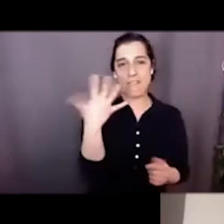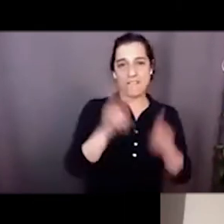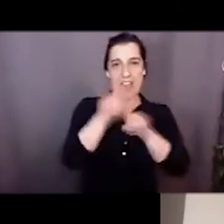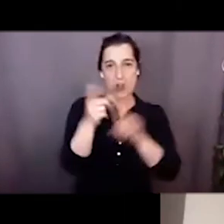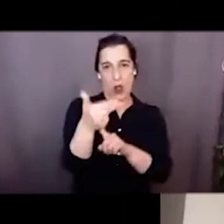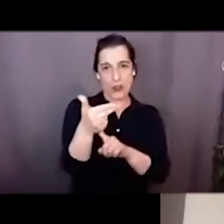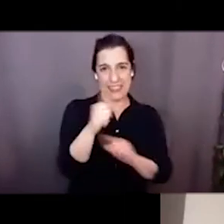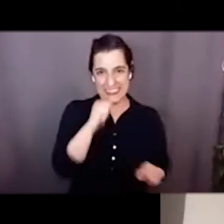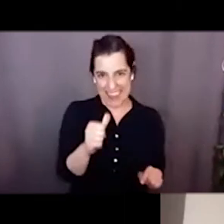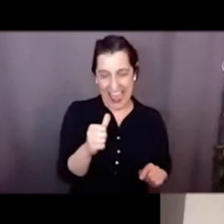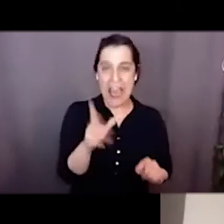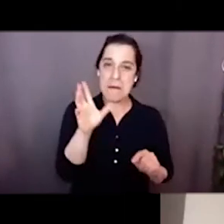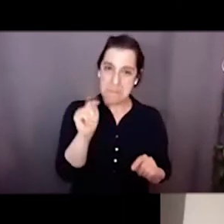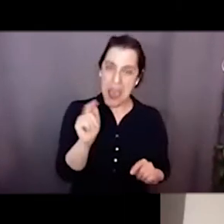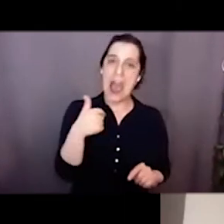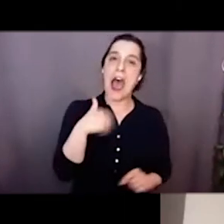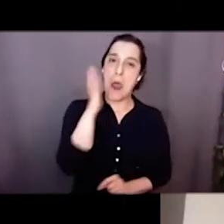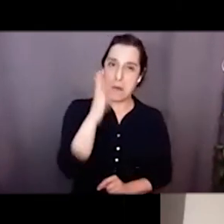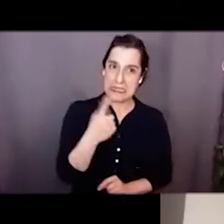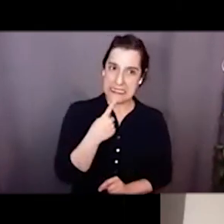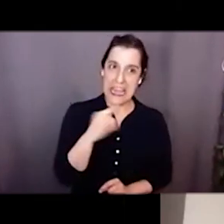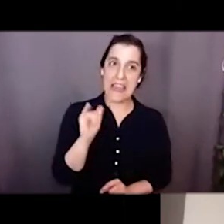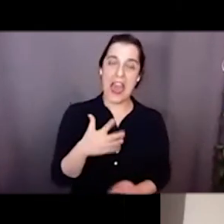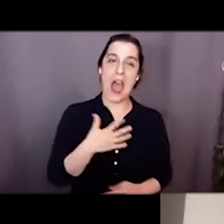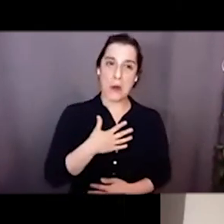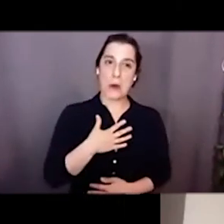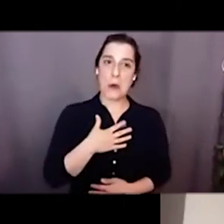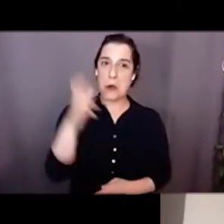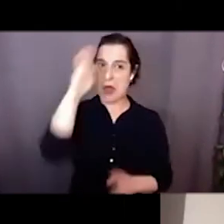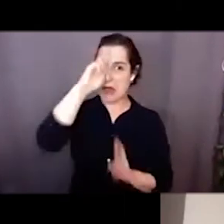I will say that I've actually come to respect their decision to enforce this